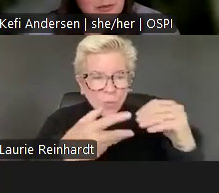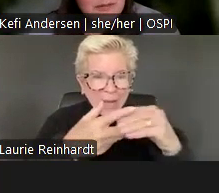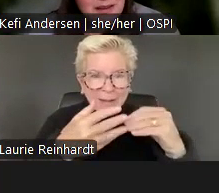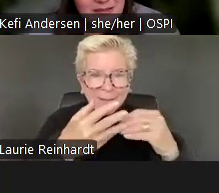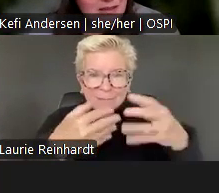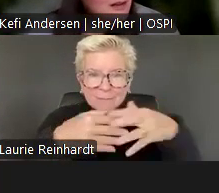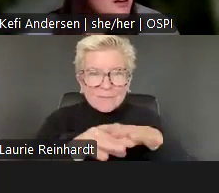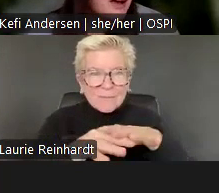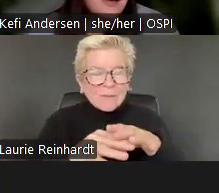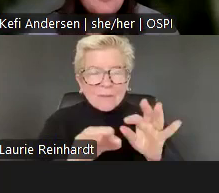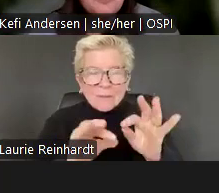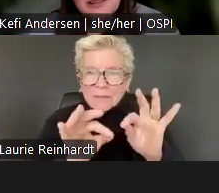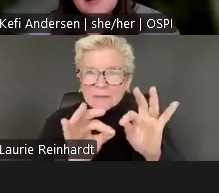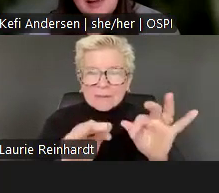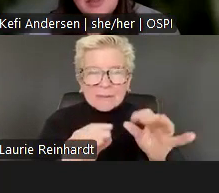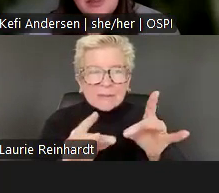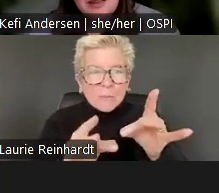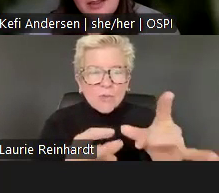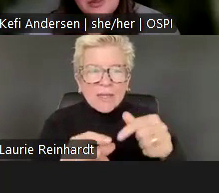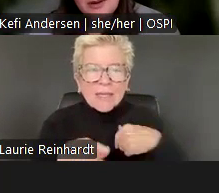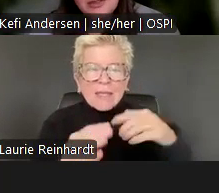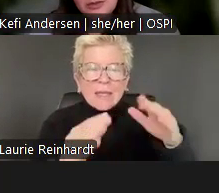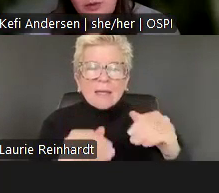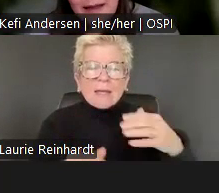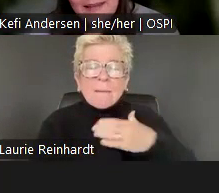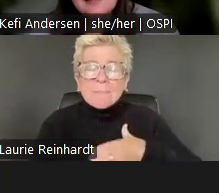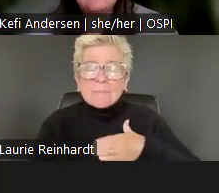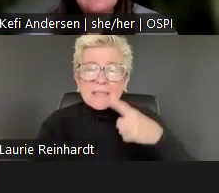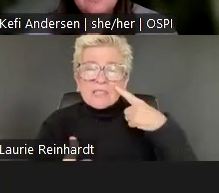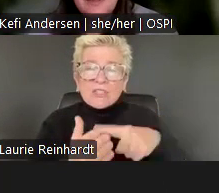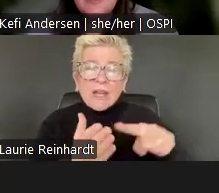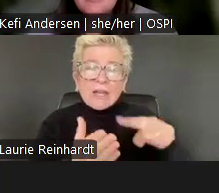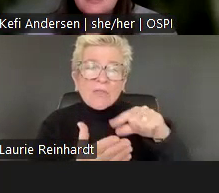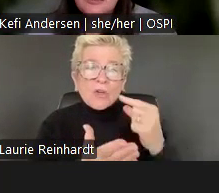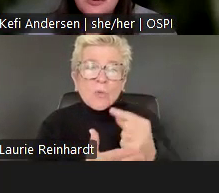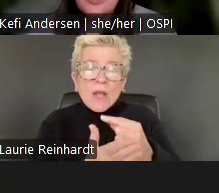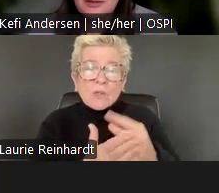some websites here - please check out the graduation toolkit - it has so much great